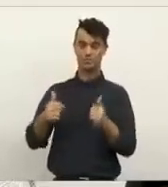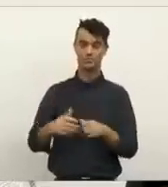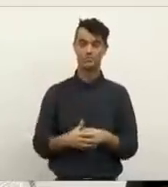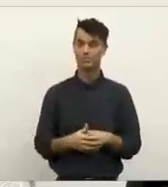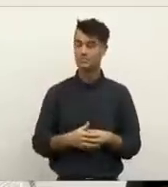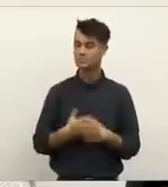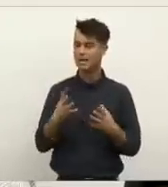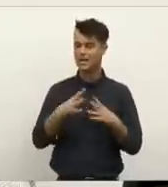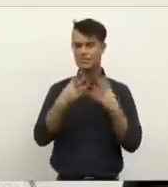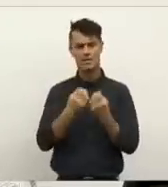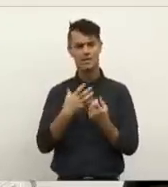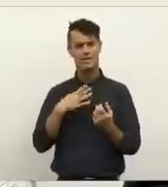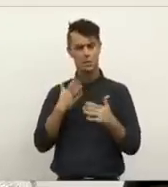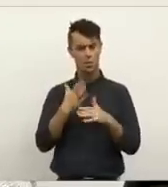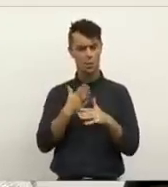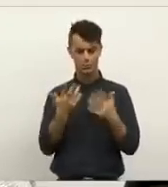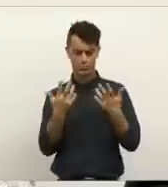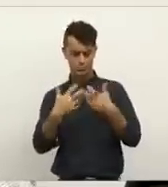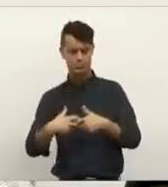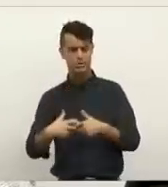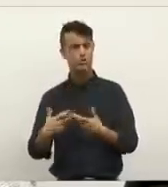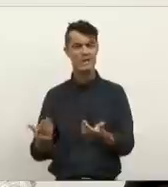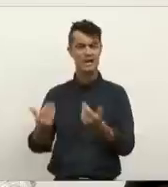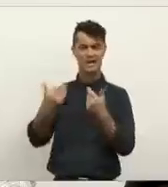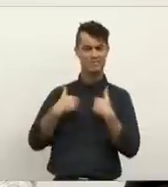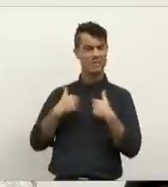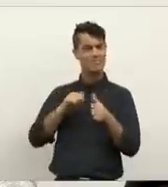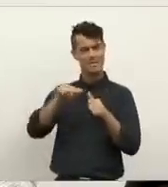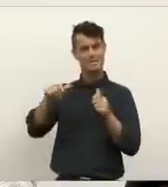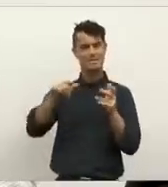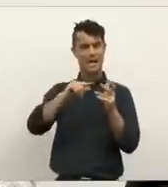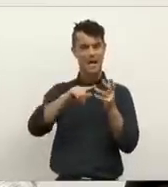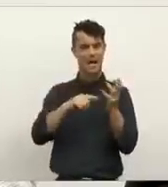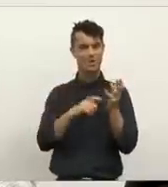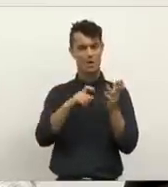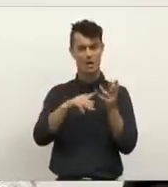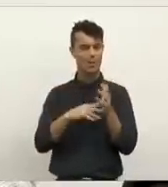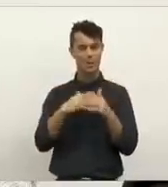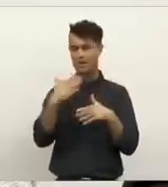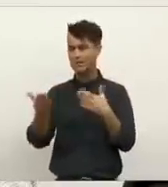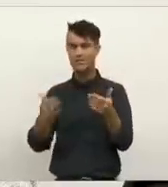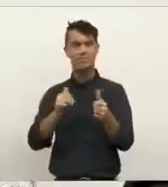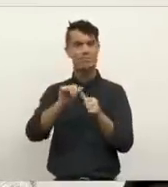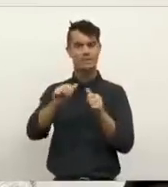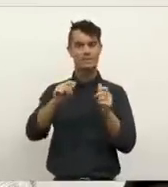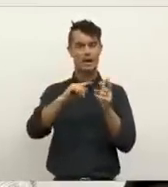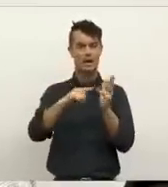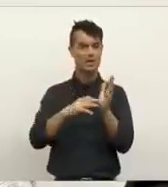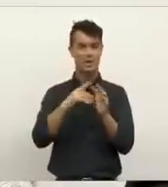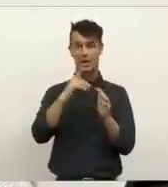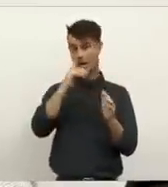to get the best outcome. You can't have good AT and no core supports.